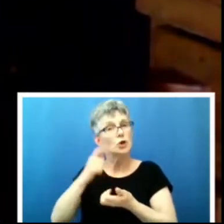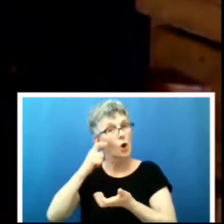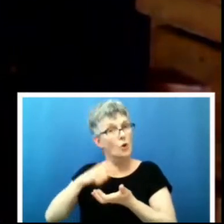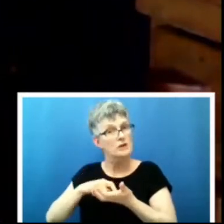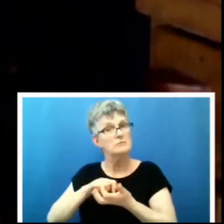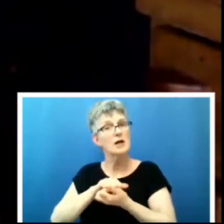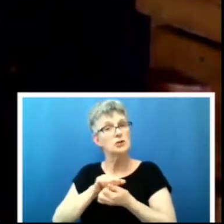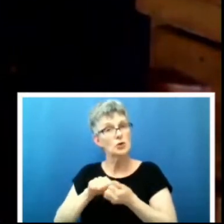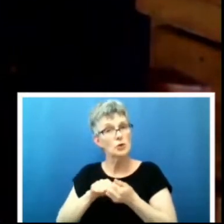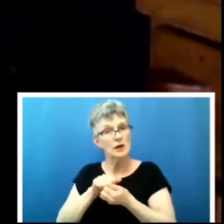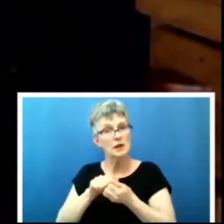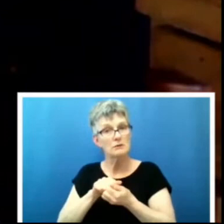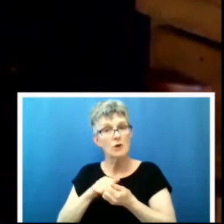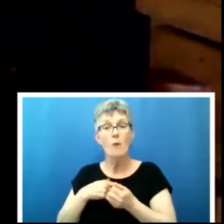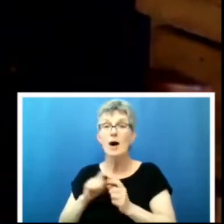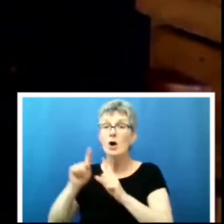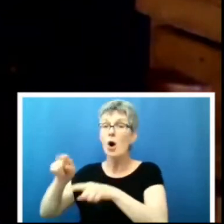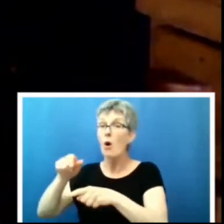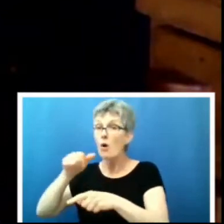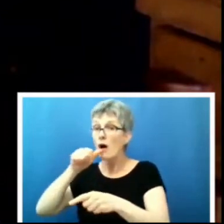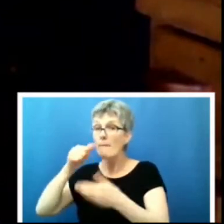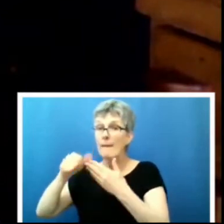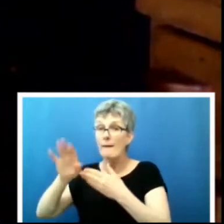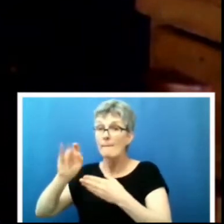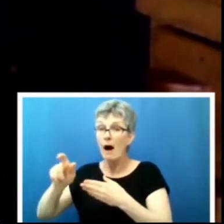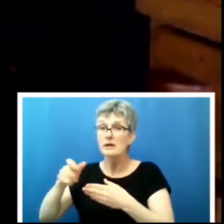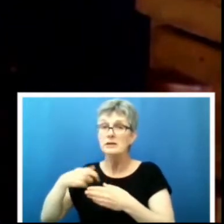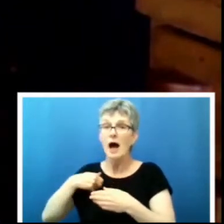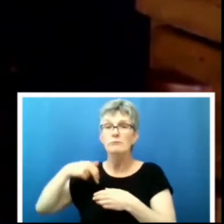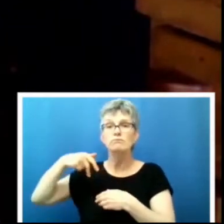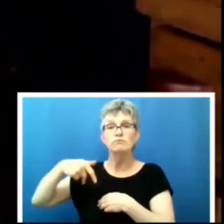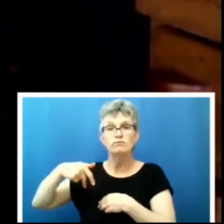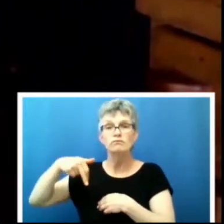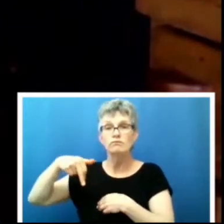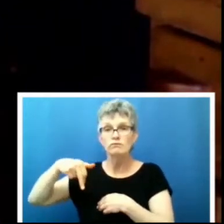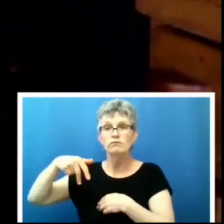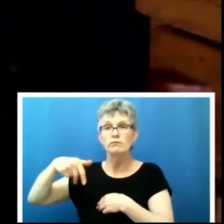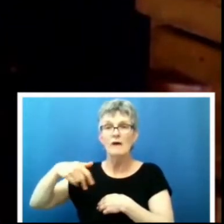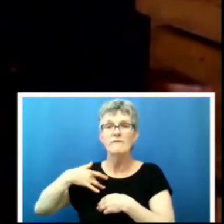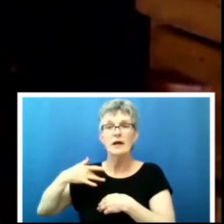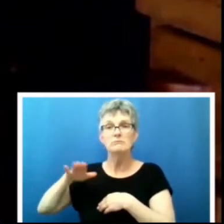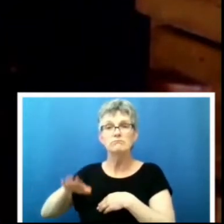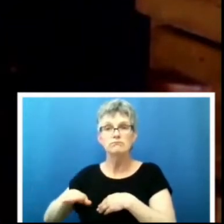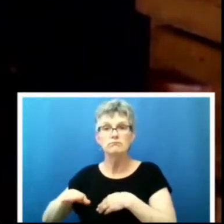Anytime you're being present, that's a strong meditation practice.